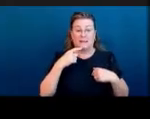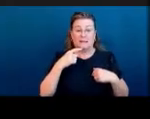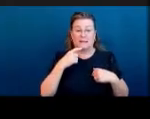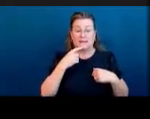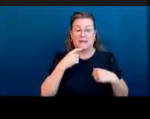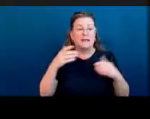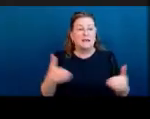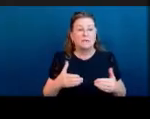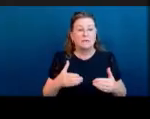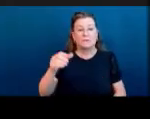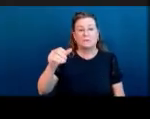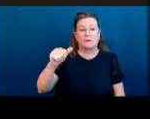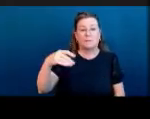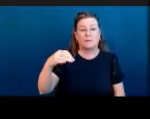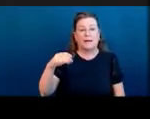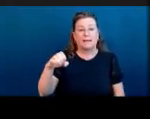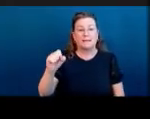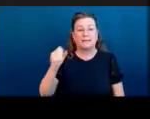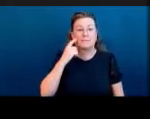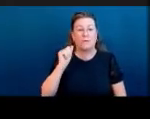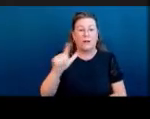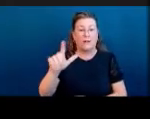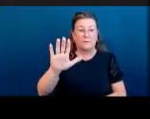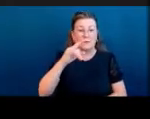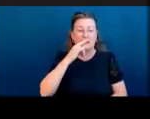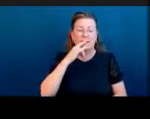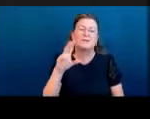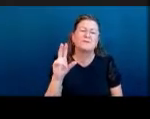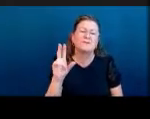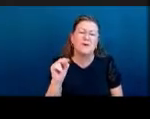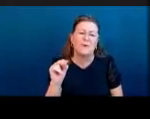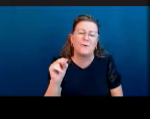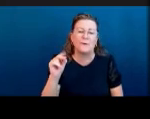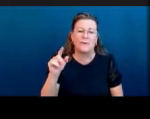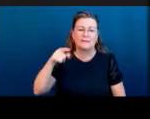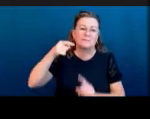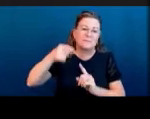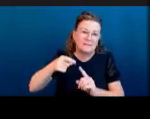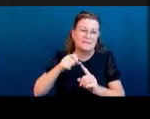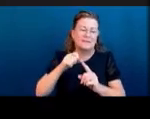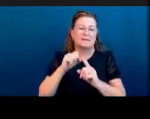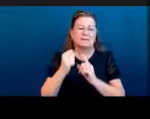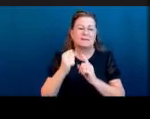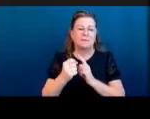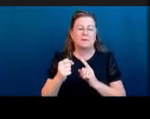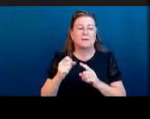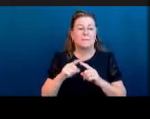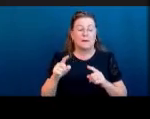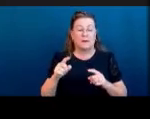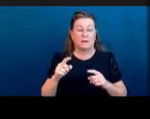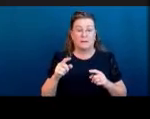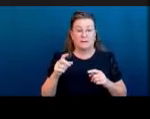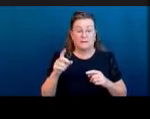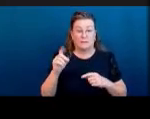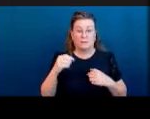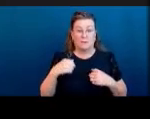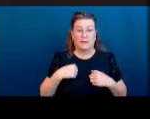of your kids? No, because that this is a very specific scenario, but am I going to say that there are these little